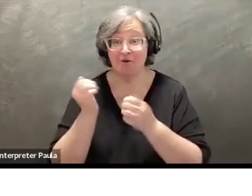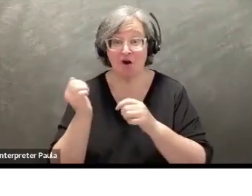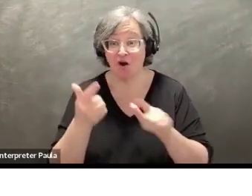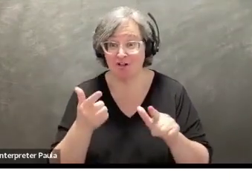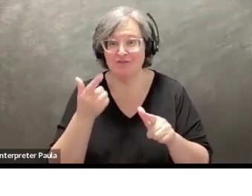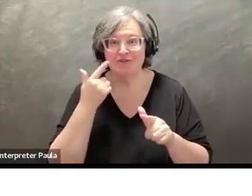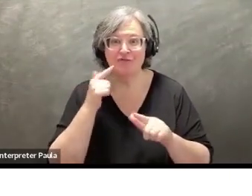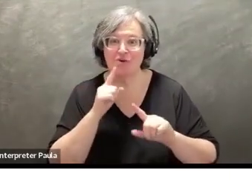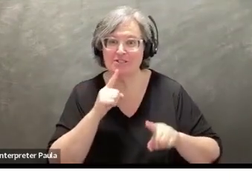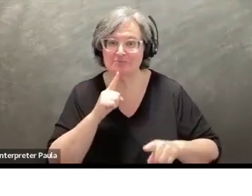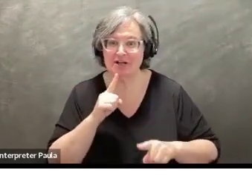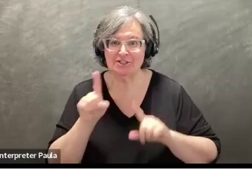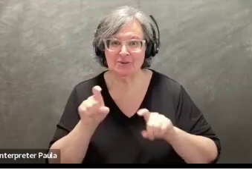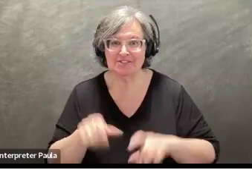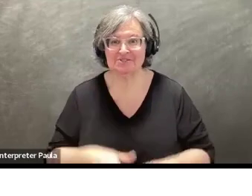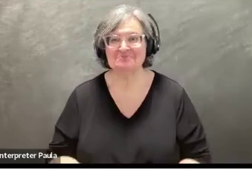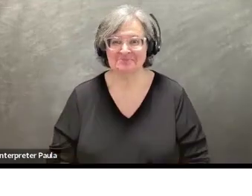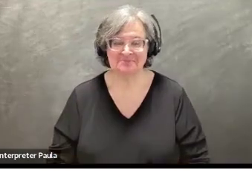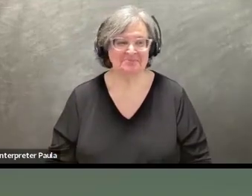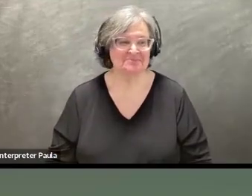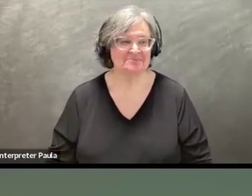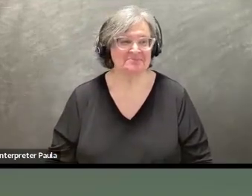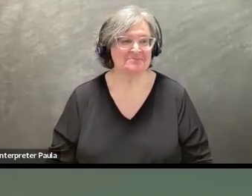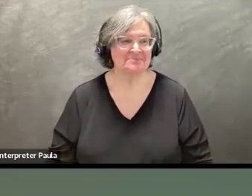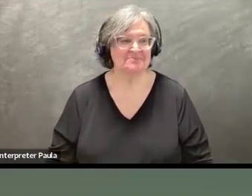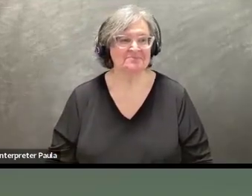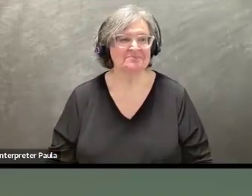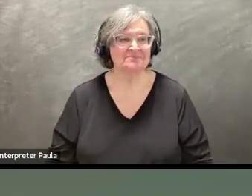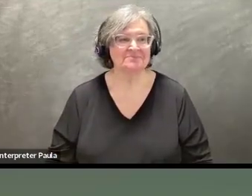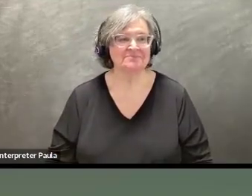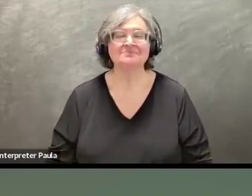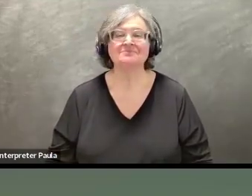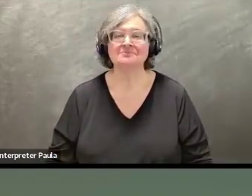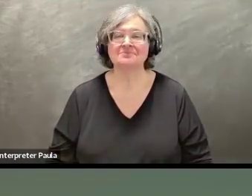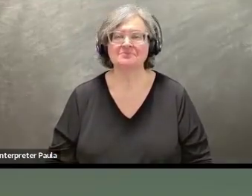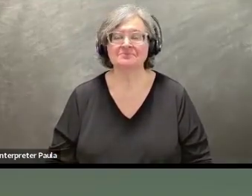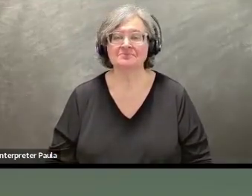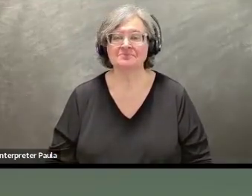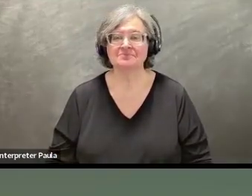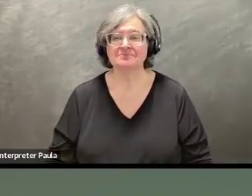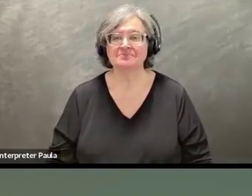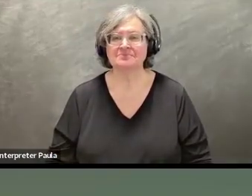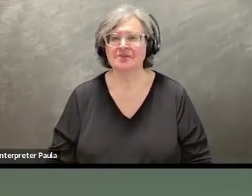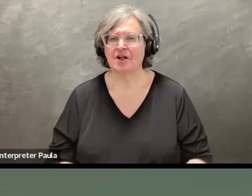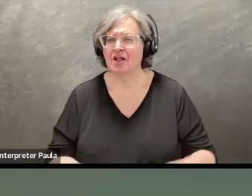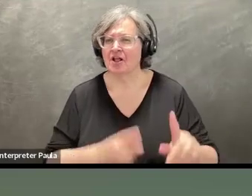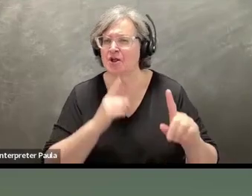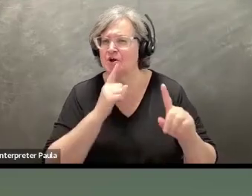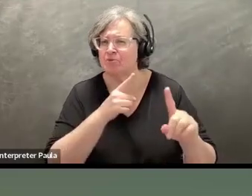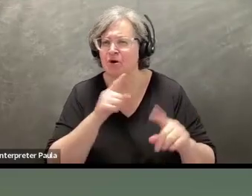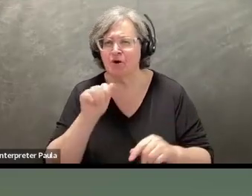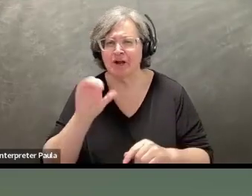response. So the purpose and goal of the ACL grassroots